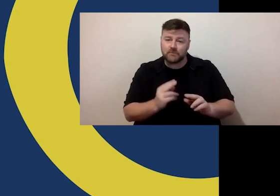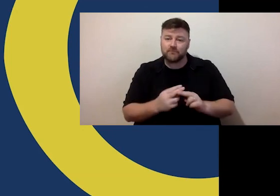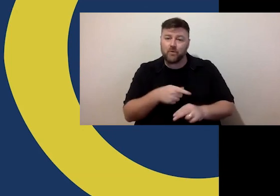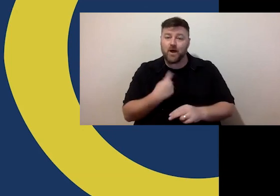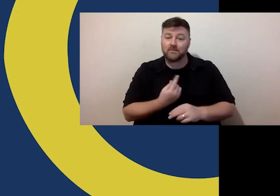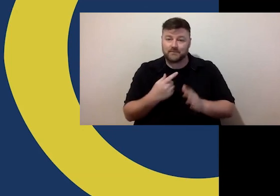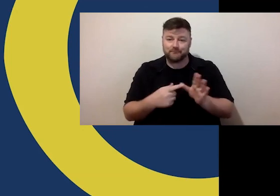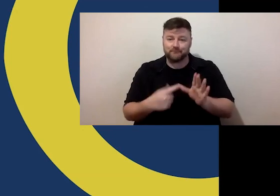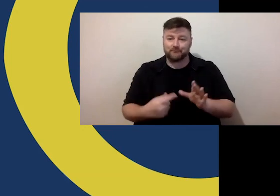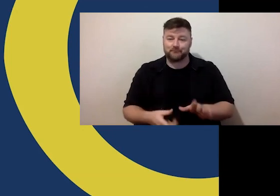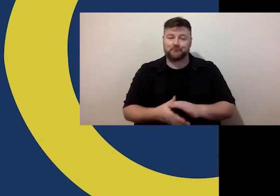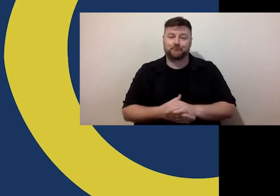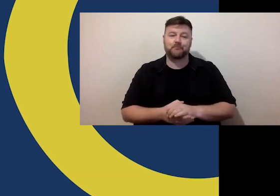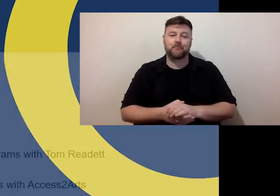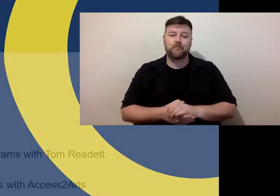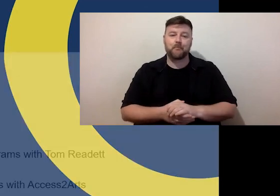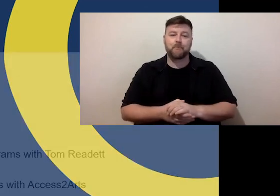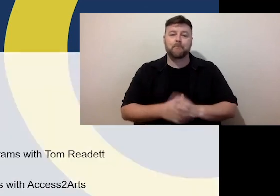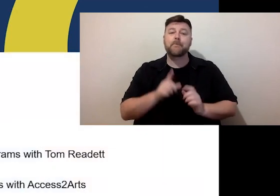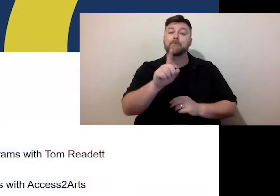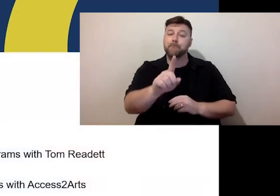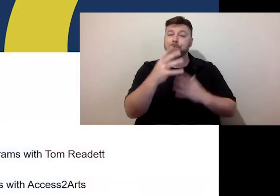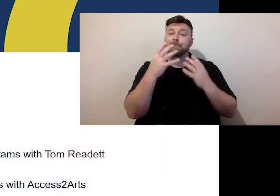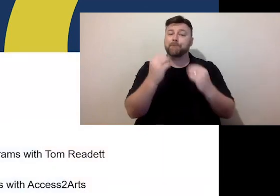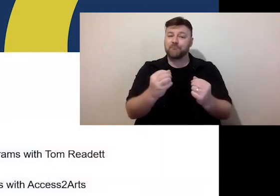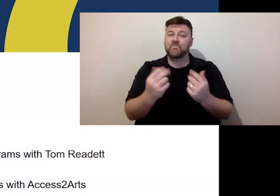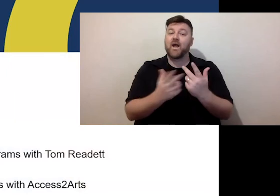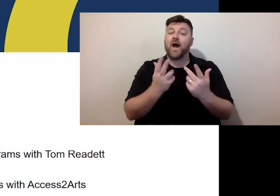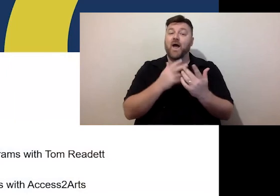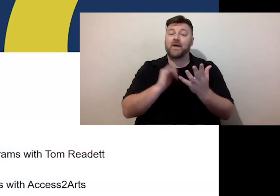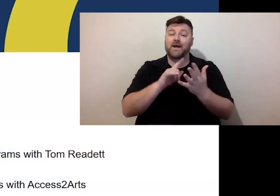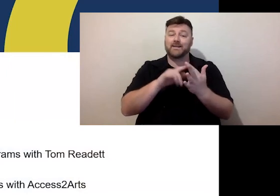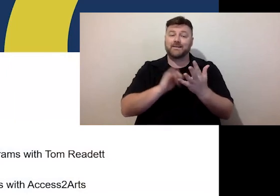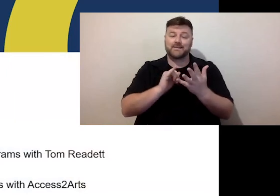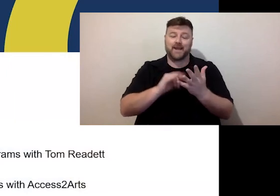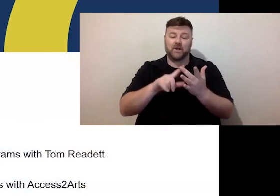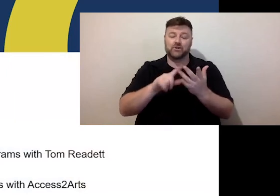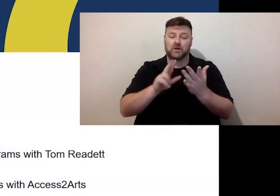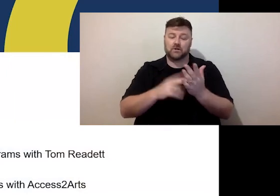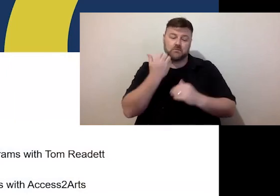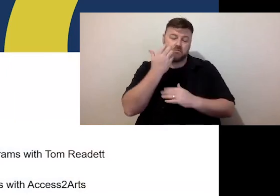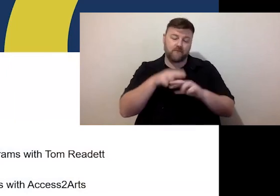And we do have another session on Friday - it is on